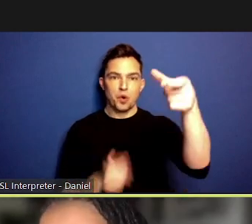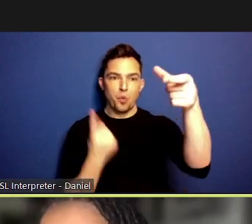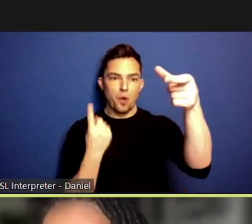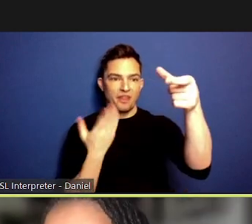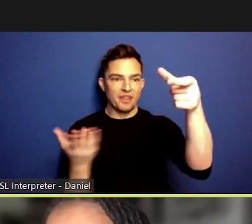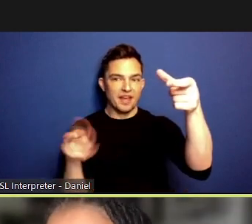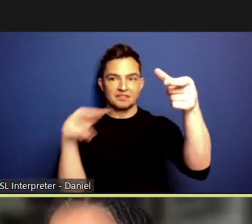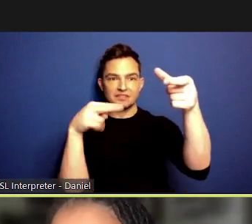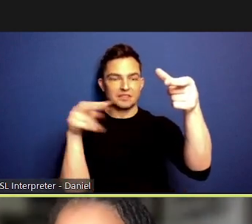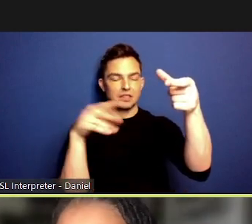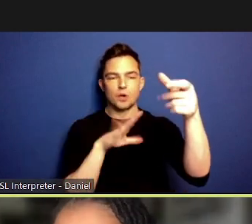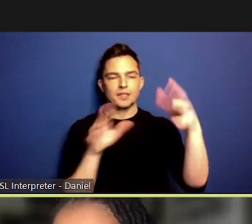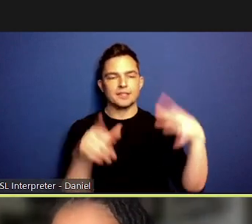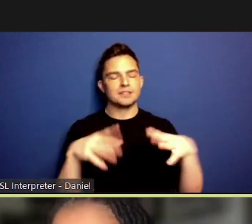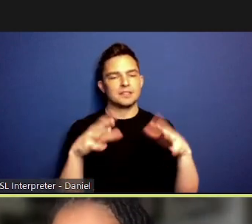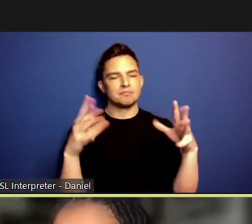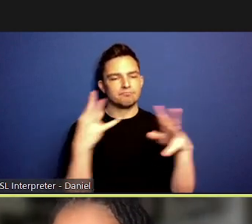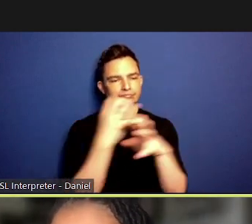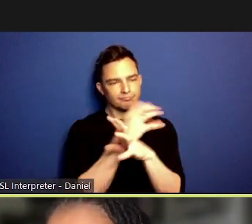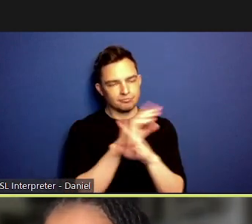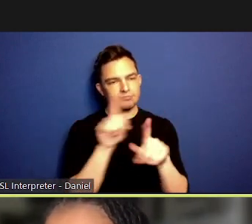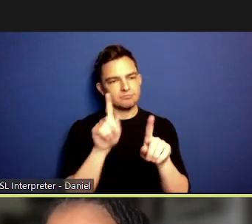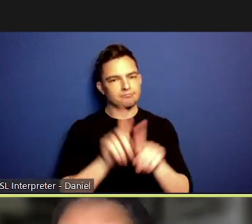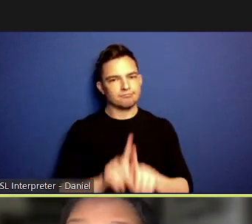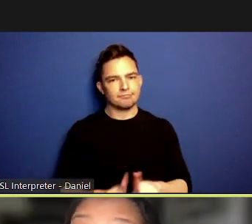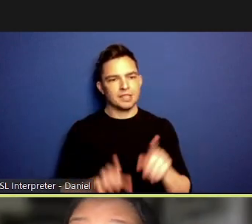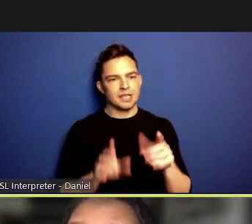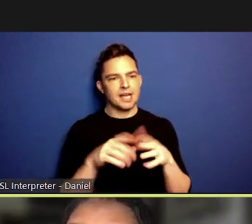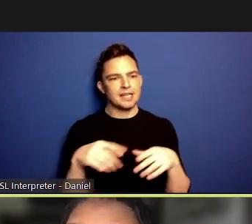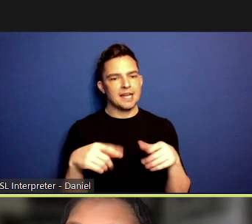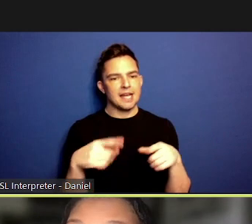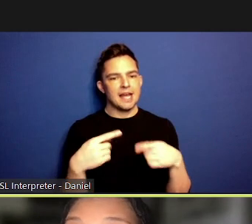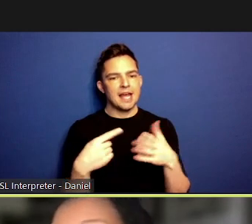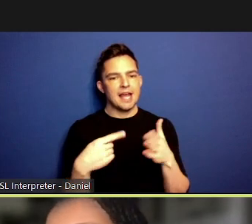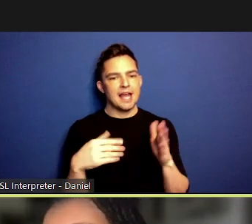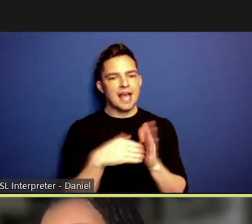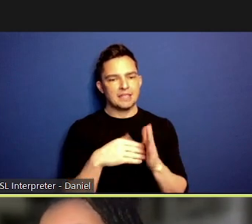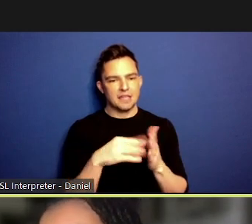themselves navigating anti-black racism and discrimination in various ways oftentimes